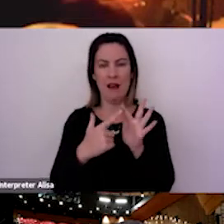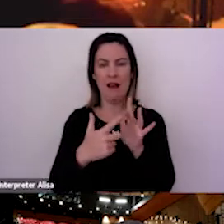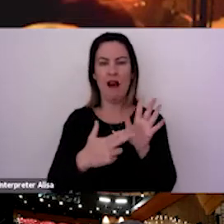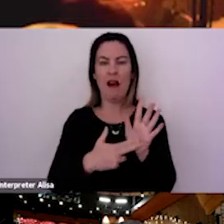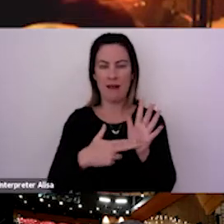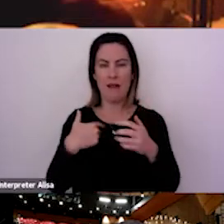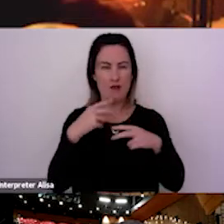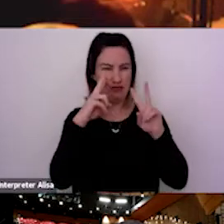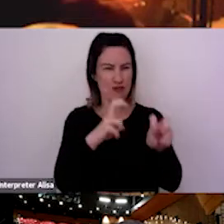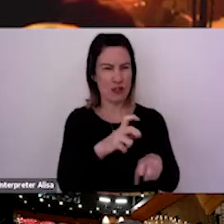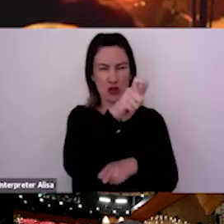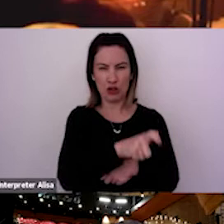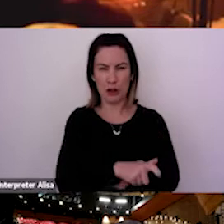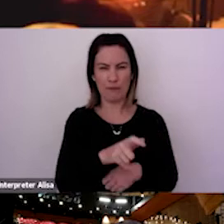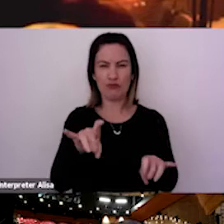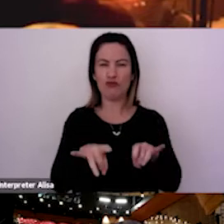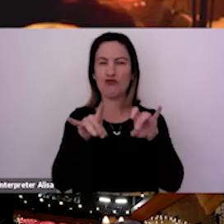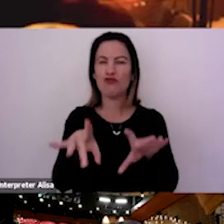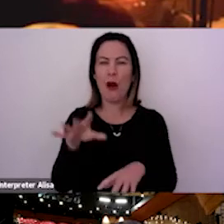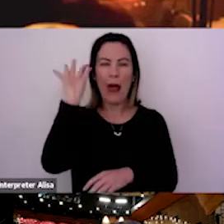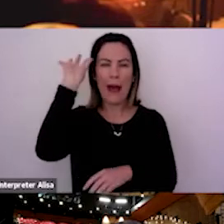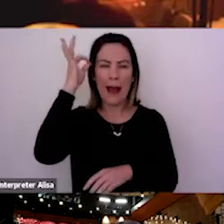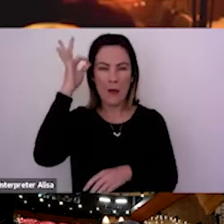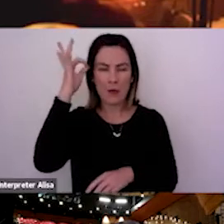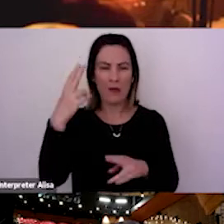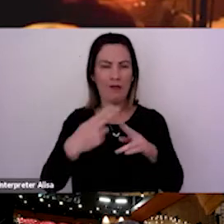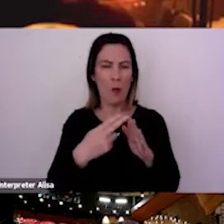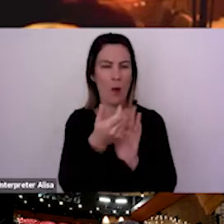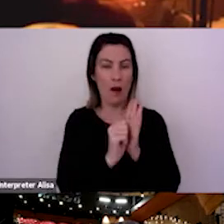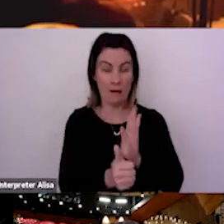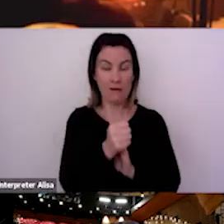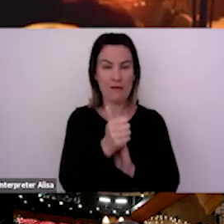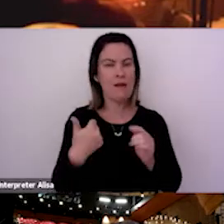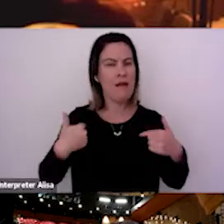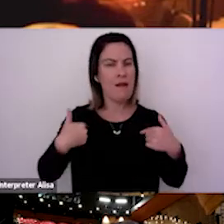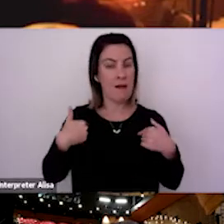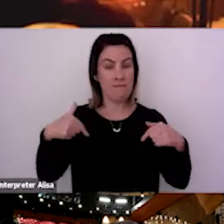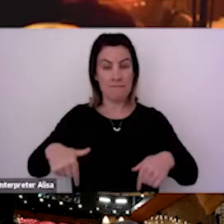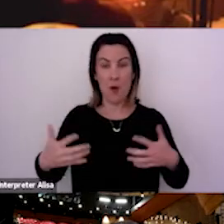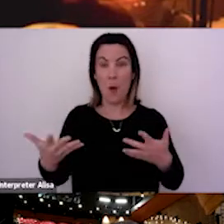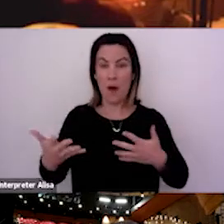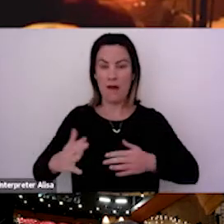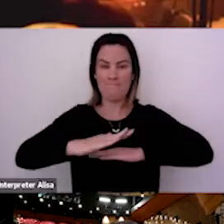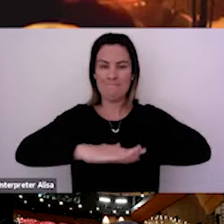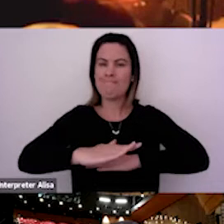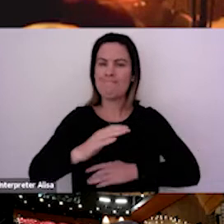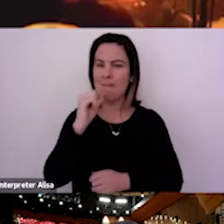the arts. I would like to acknowledge I am coming from the lands of the Begigal people and pay my respects to